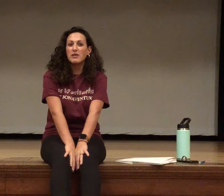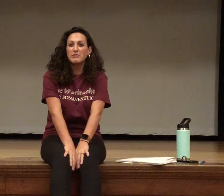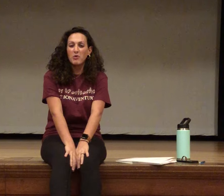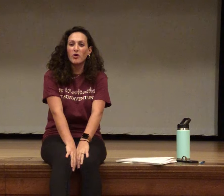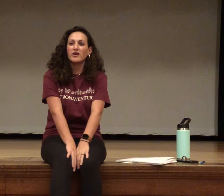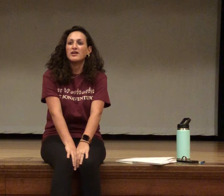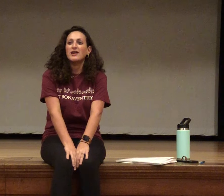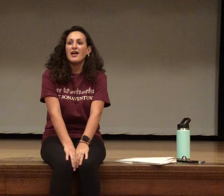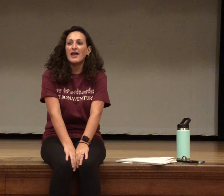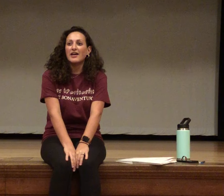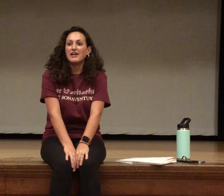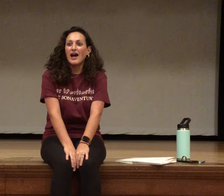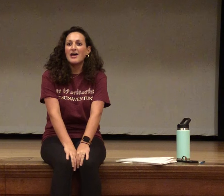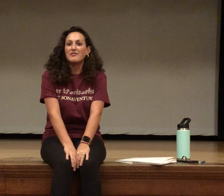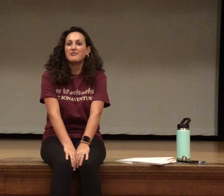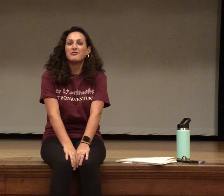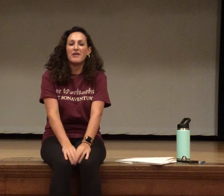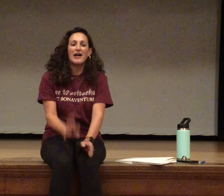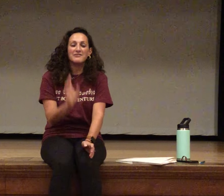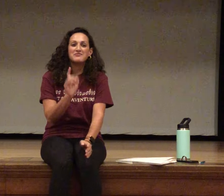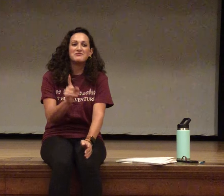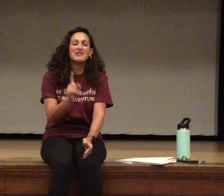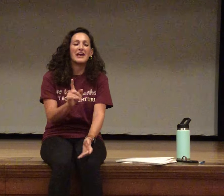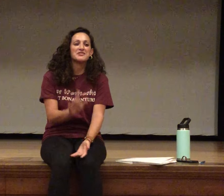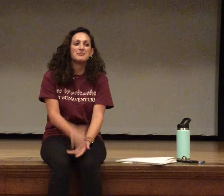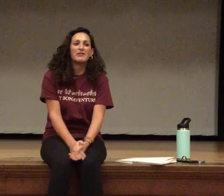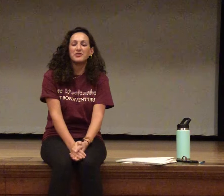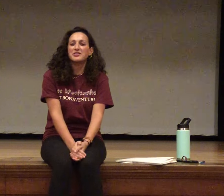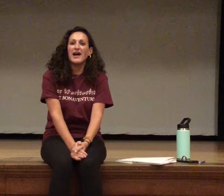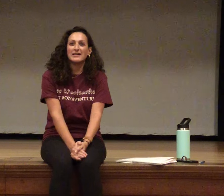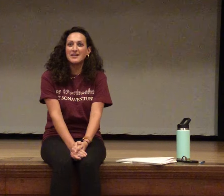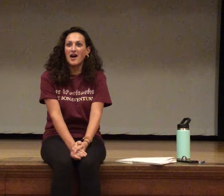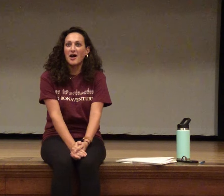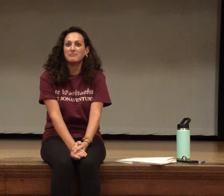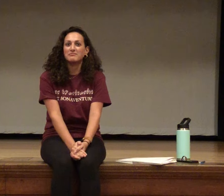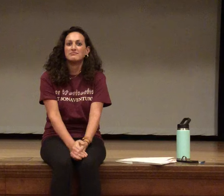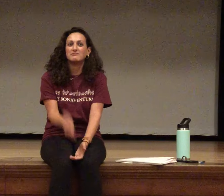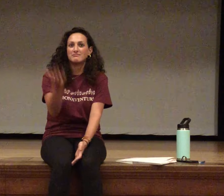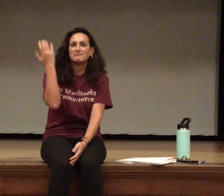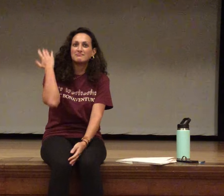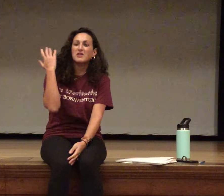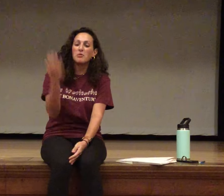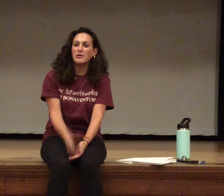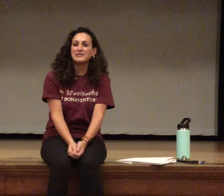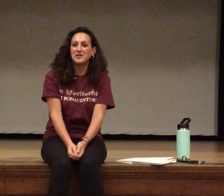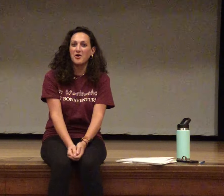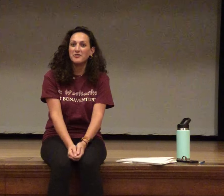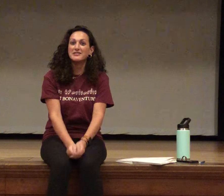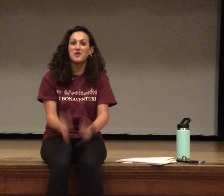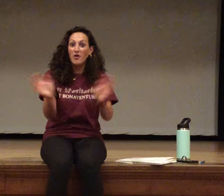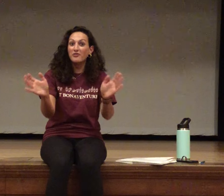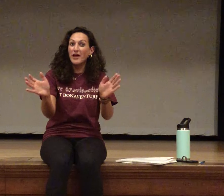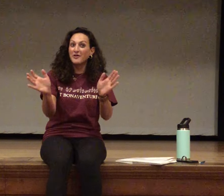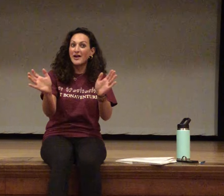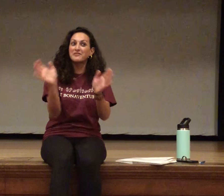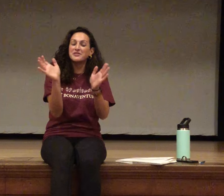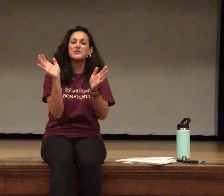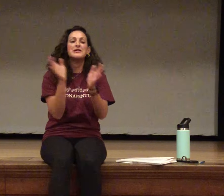maybe more and I I canceled my first class um a couple weeks ago so hopefully I don't have to